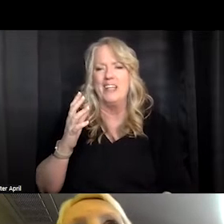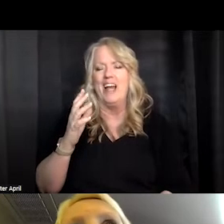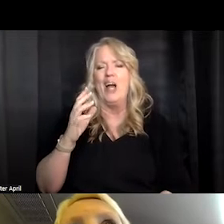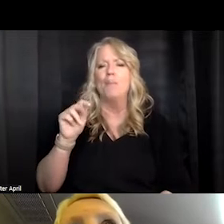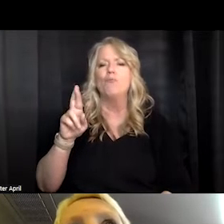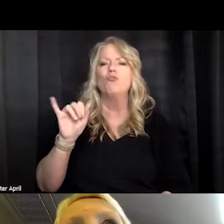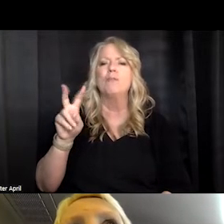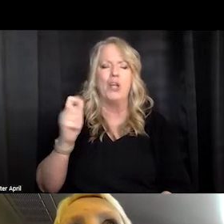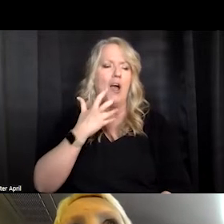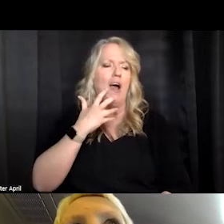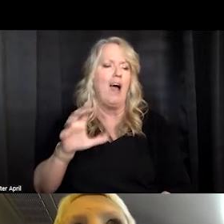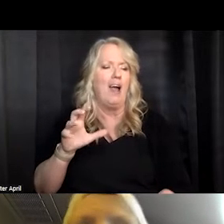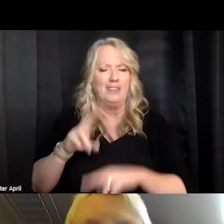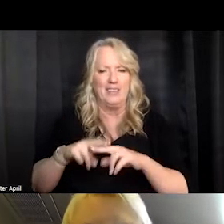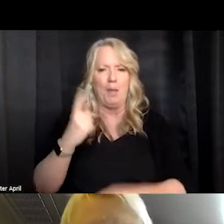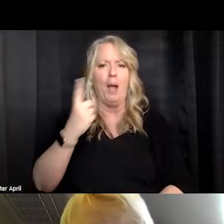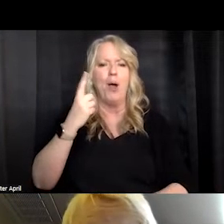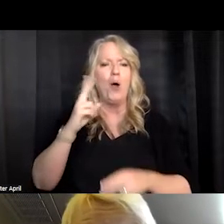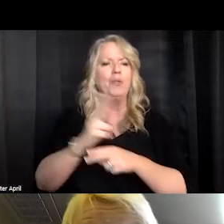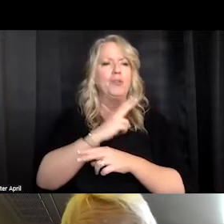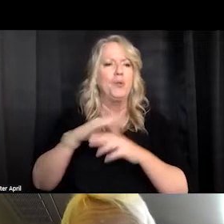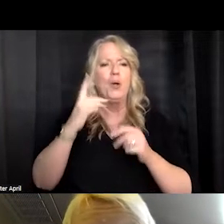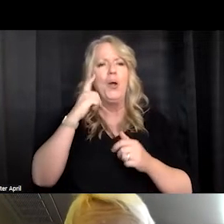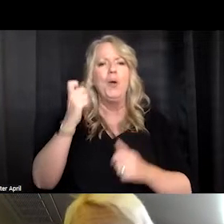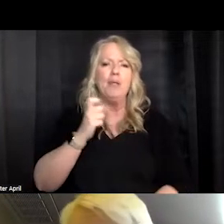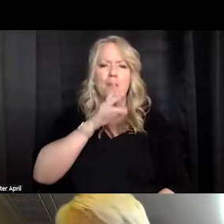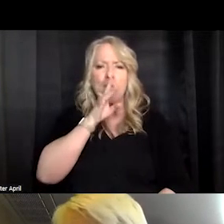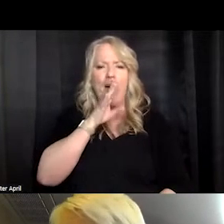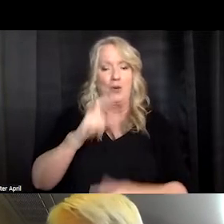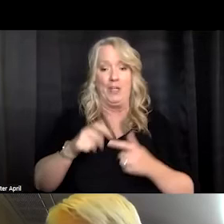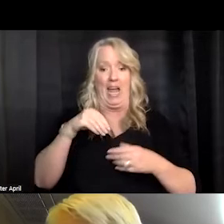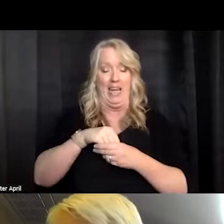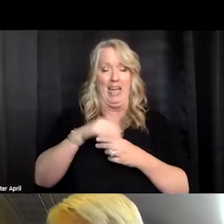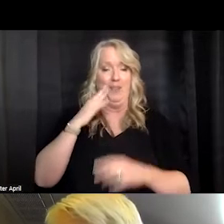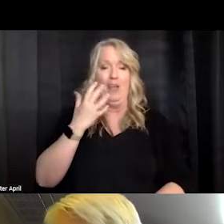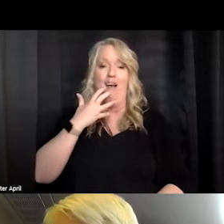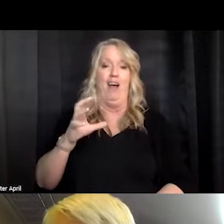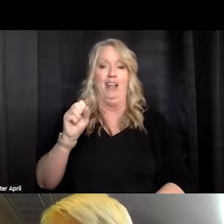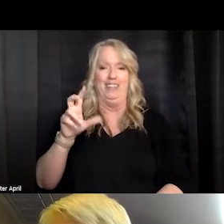SO, LET ME MOVE ON TO, THE CRISIS TRIVIA HOT SEAT. I AM ALWAYS HAPPY TO BE THE MODERATOR